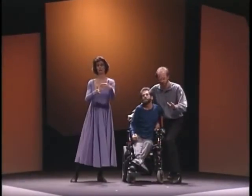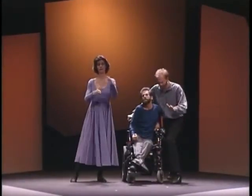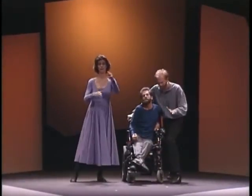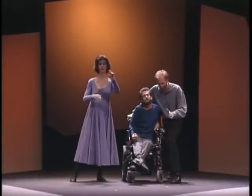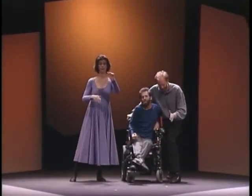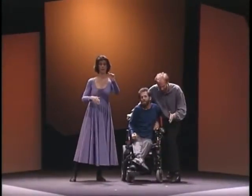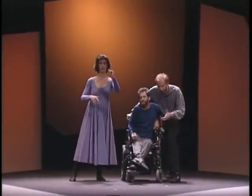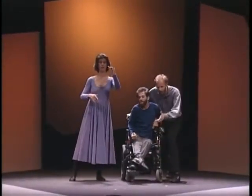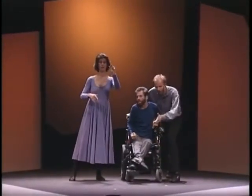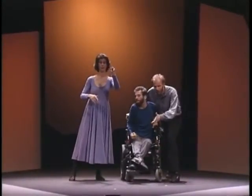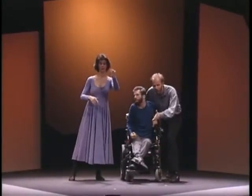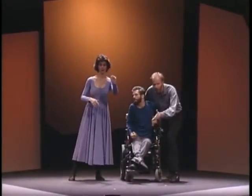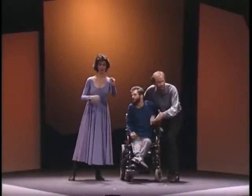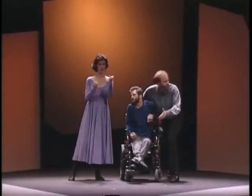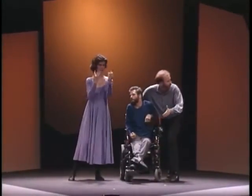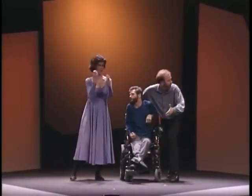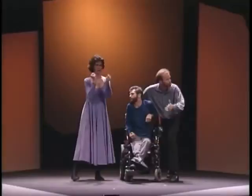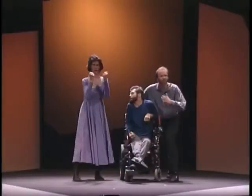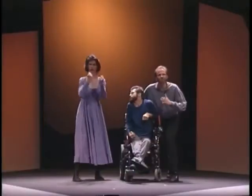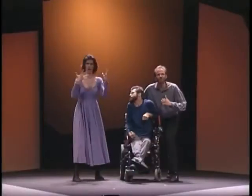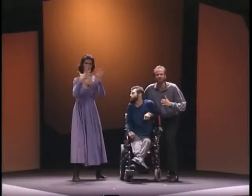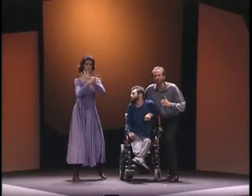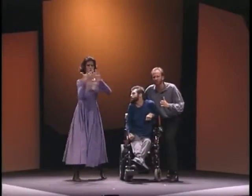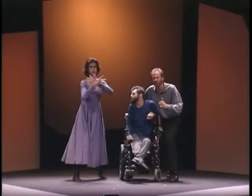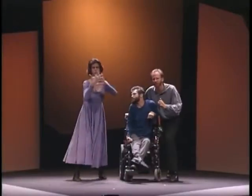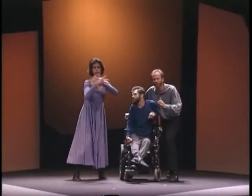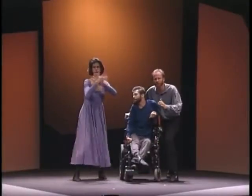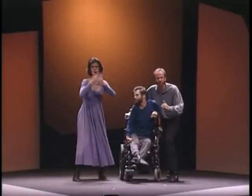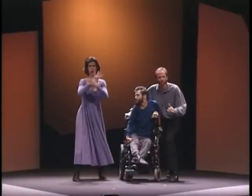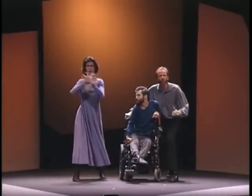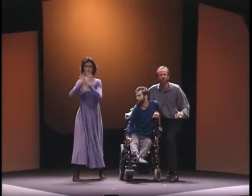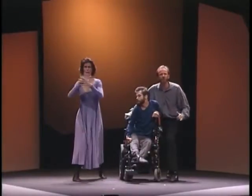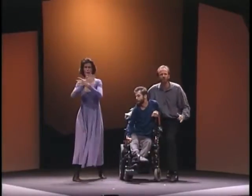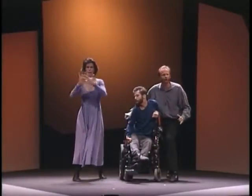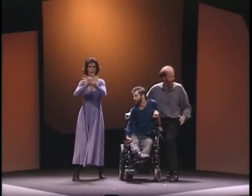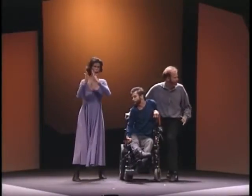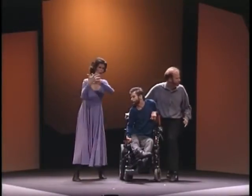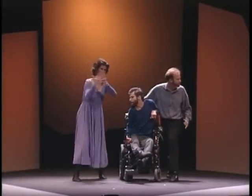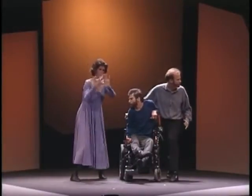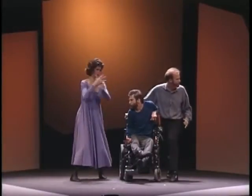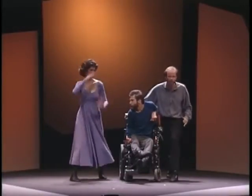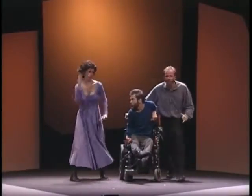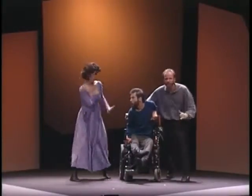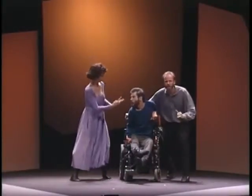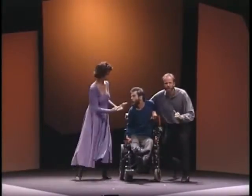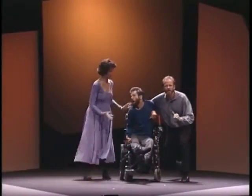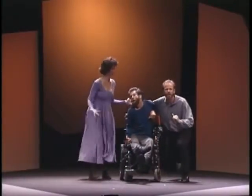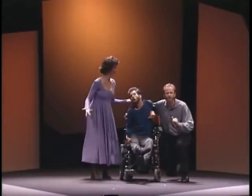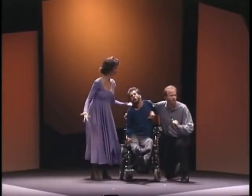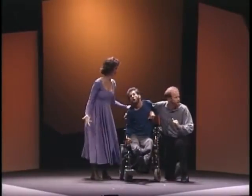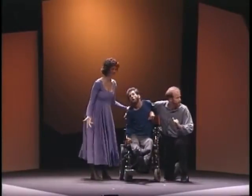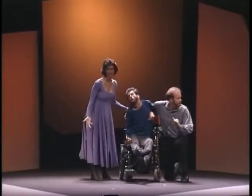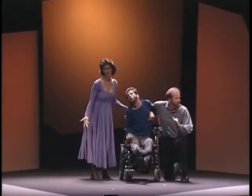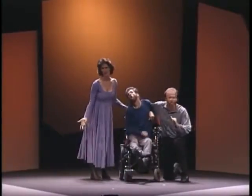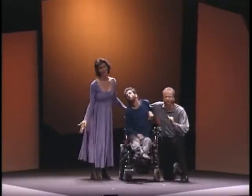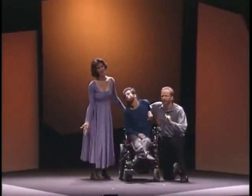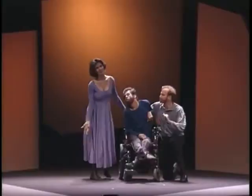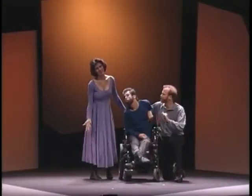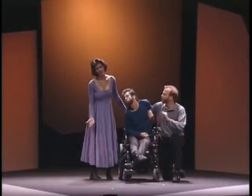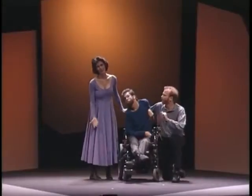by oblivious to me or anyone else wishing to cross so why wait poised